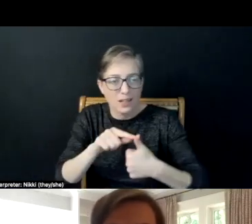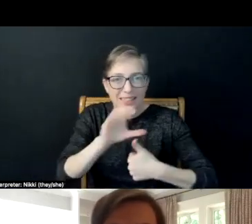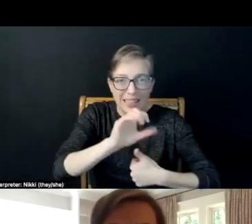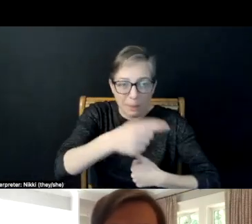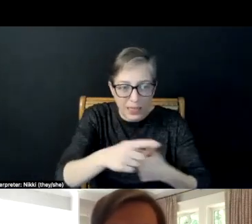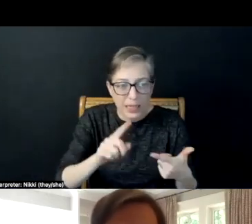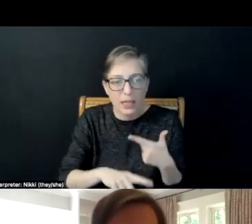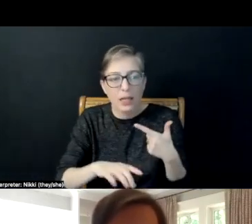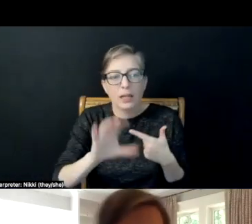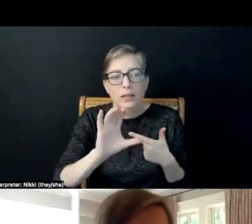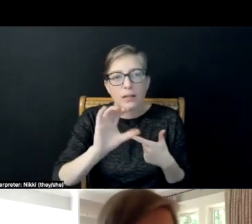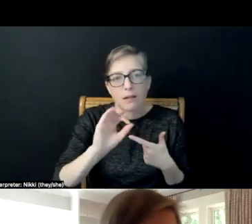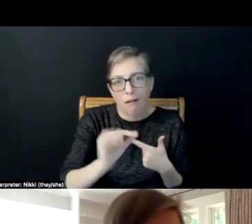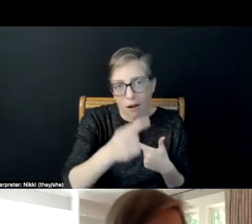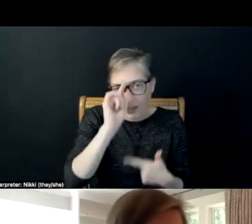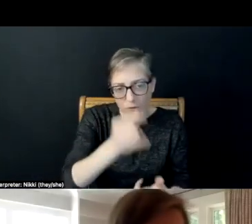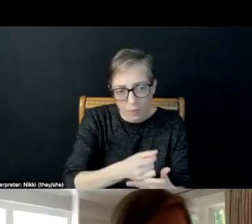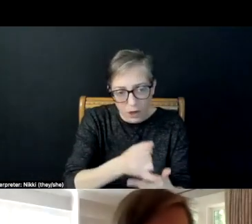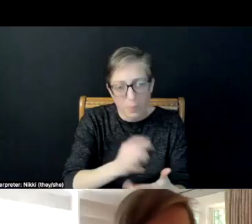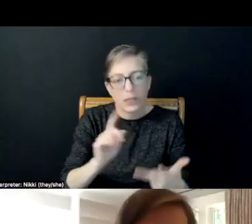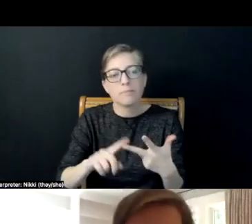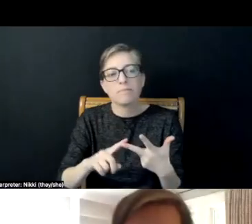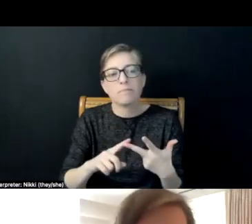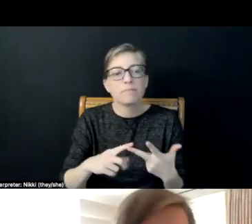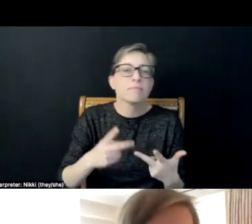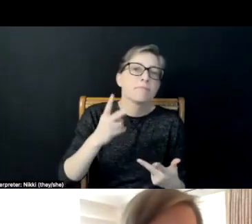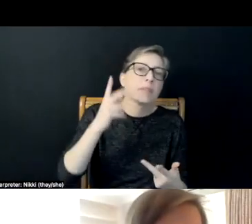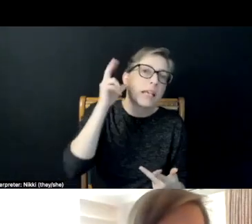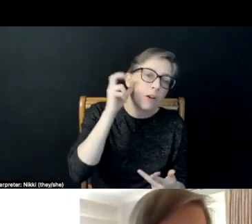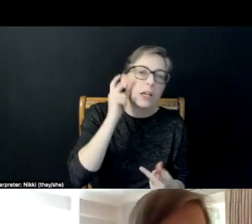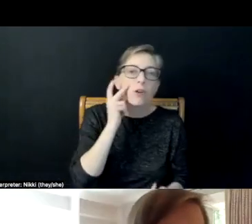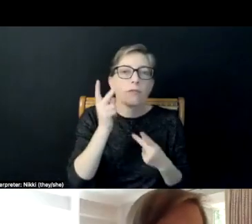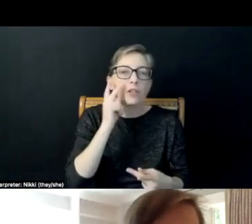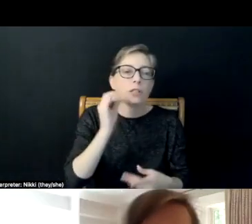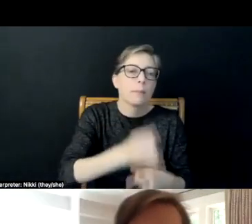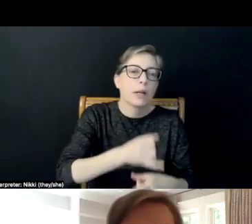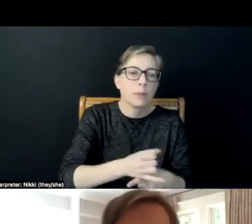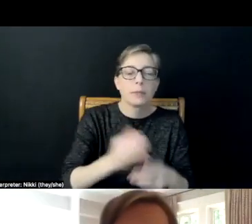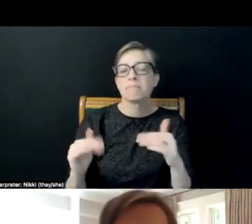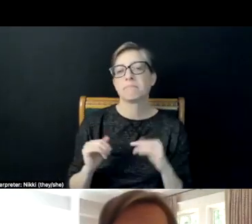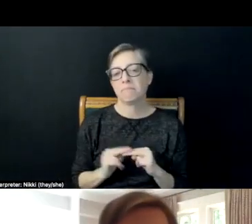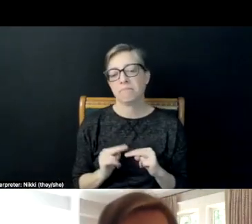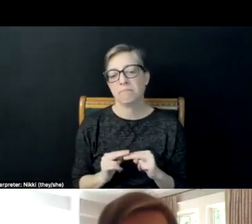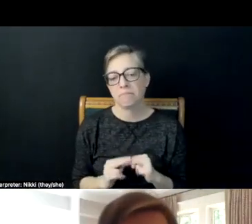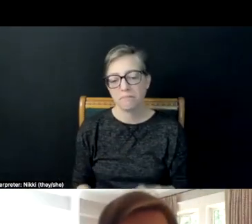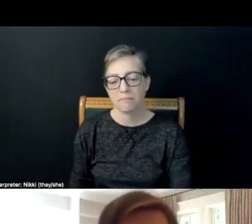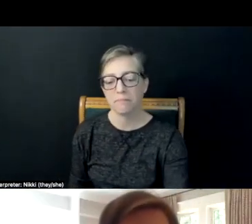by health care providers and not by parents. Next slide, please. The problem with this is that,